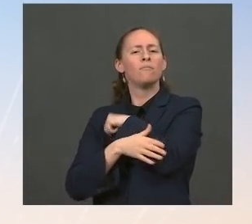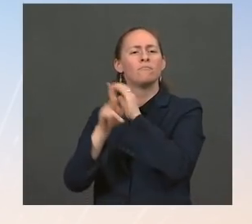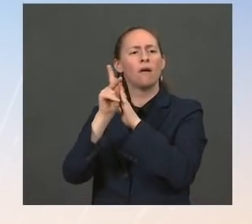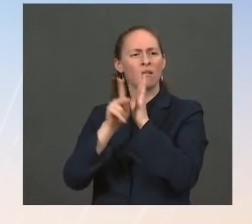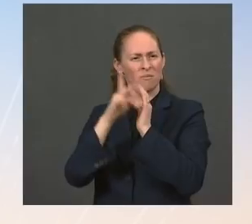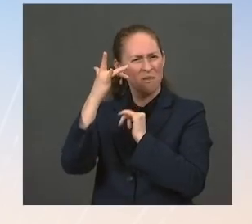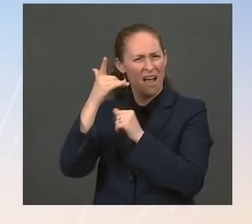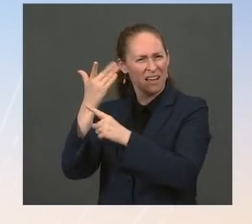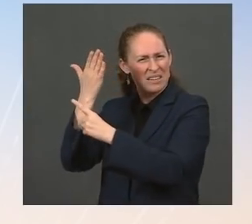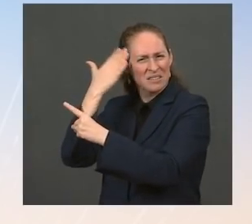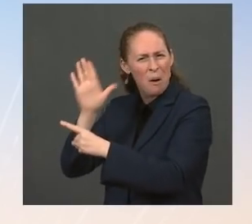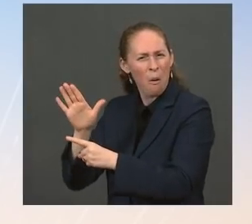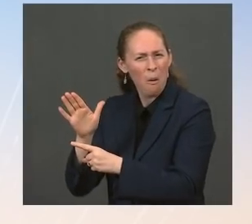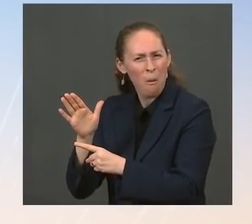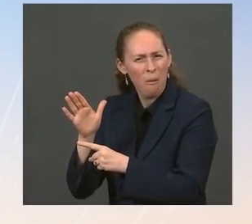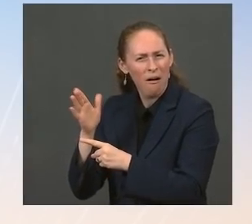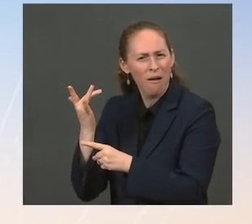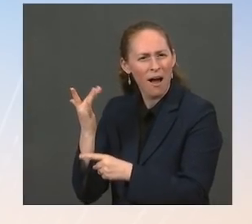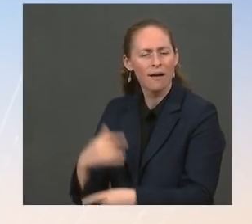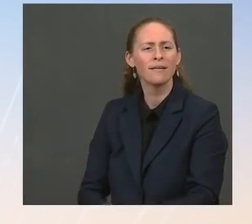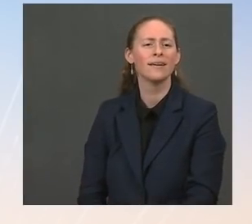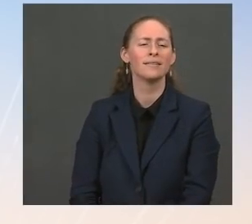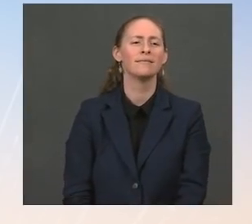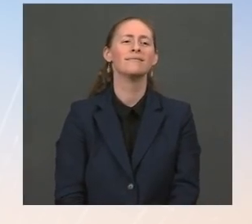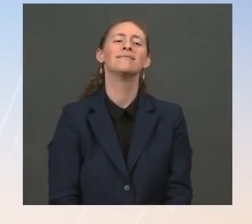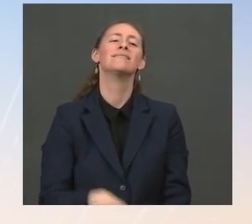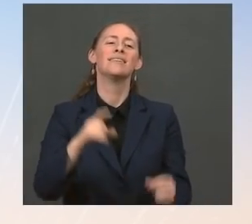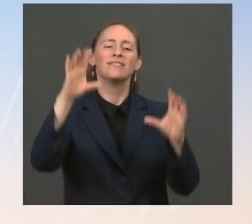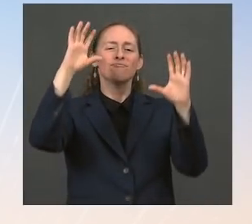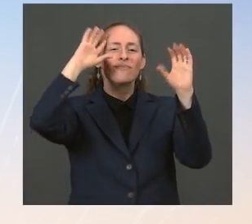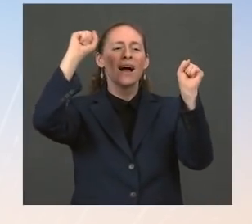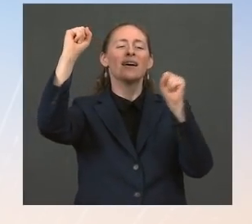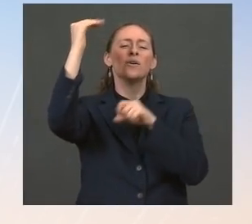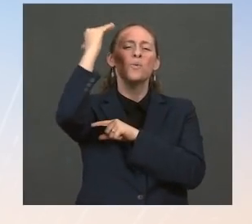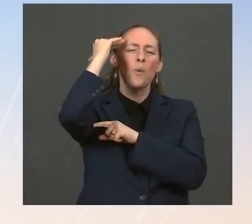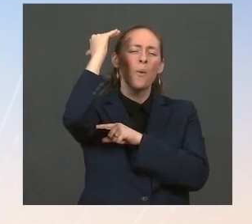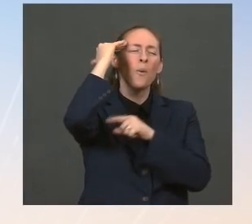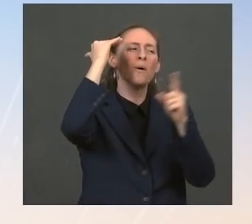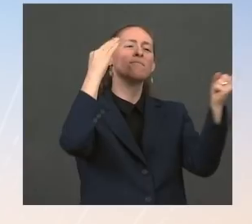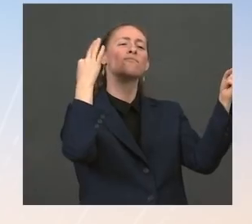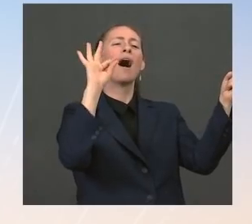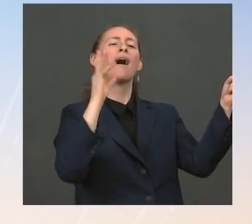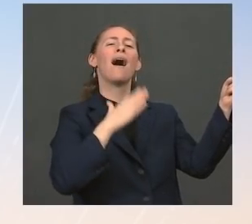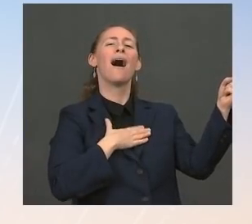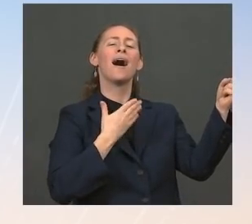Ms. Psaki: Of course, he knew about the French being displeased about -- The Press: John Kerry said -- >> Ms. Psaki: Let me finish. The Press: -- he "literally had not be aware."